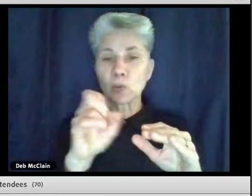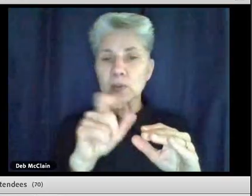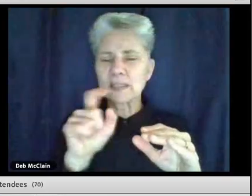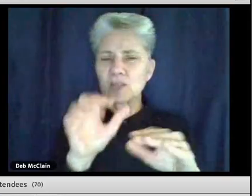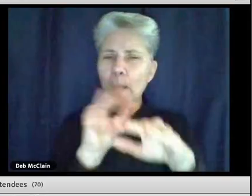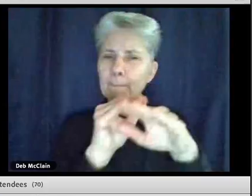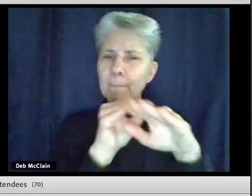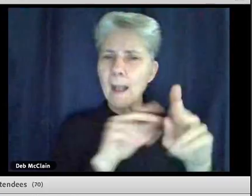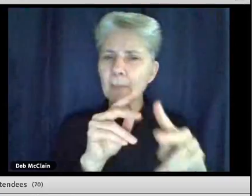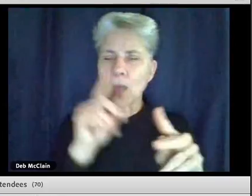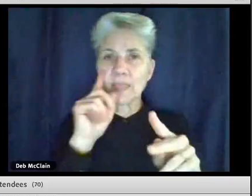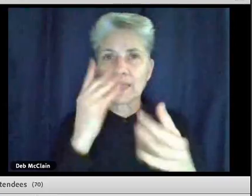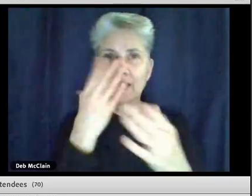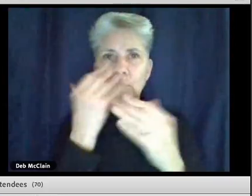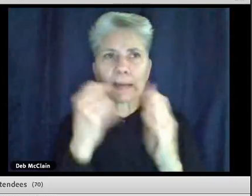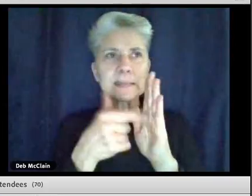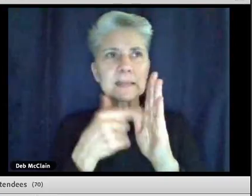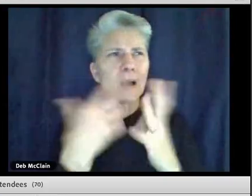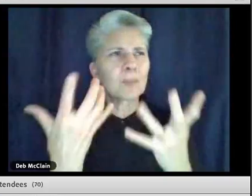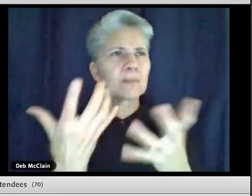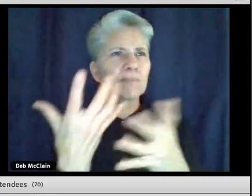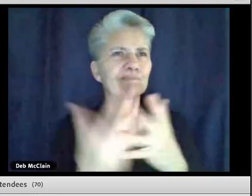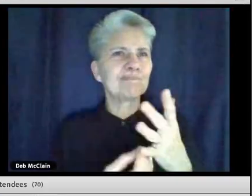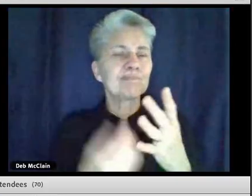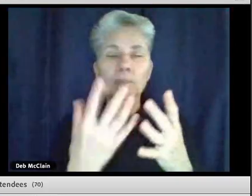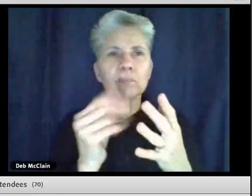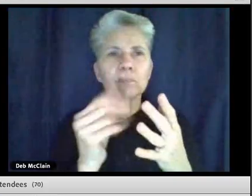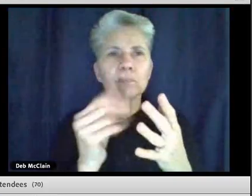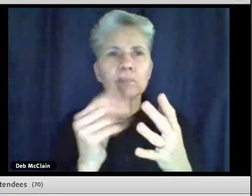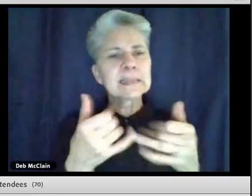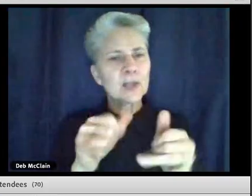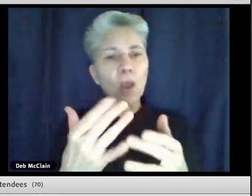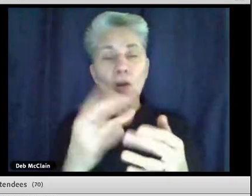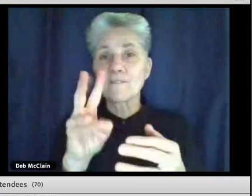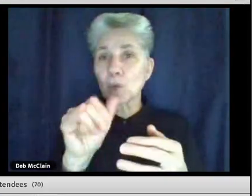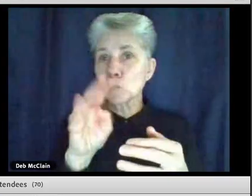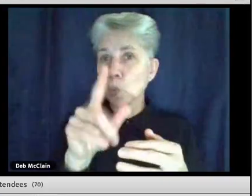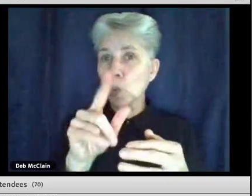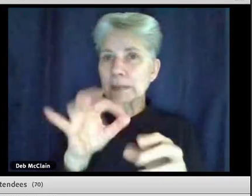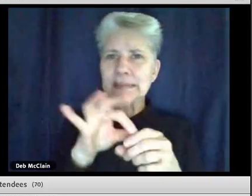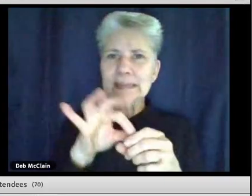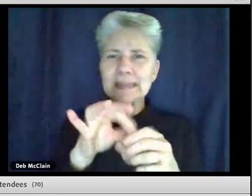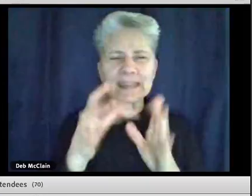We have all of our remote resources, right? Just need to remind people. I think they forget sometimes.